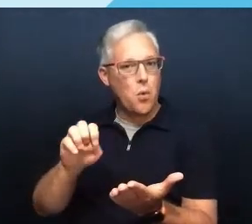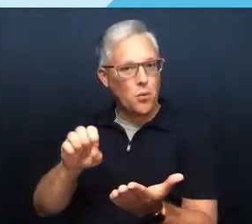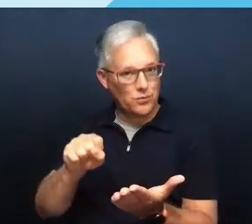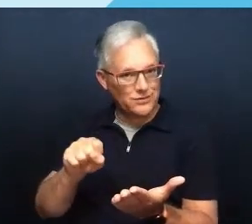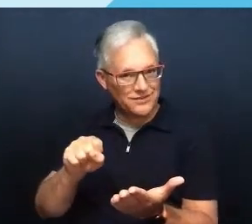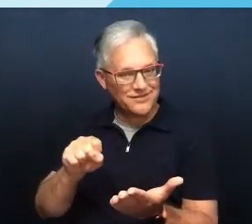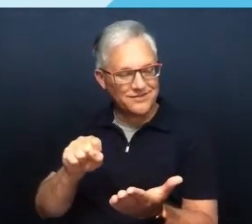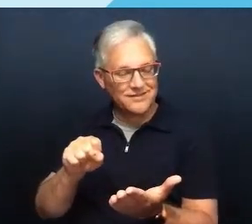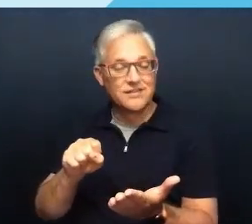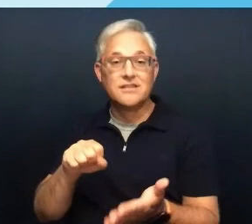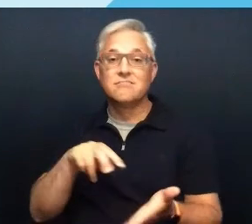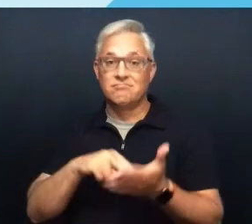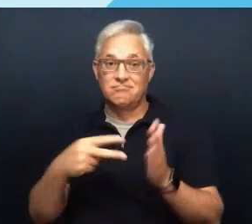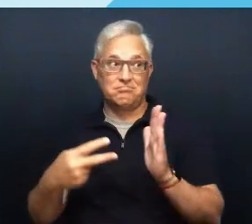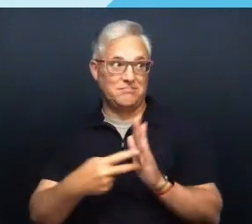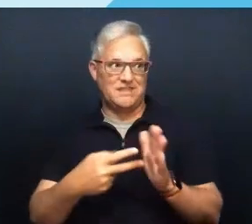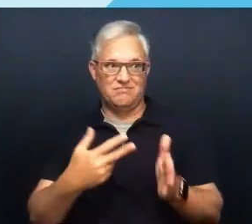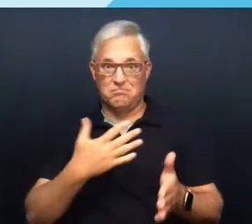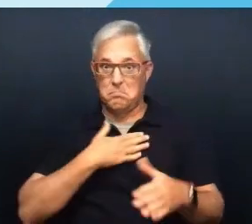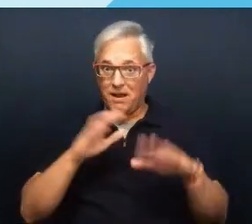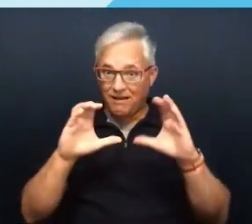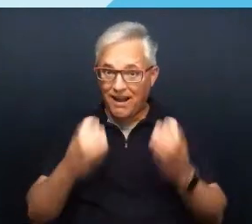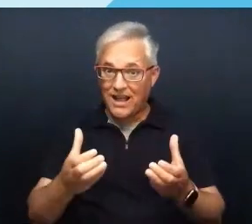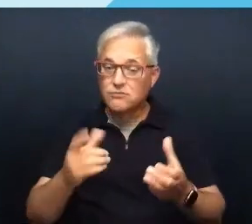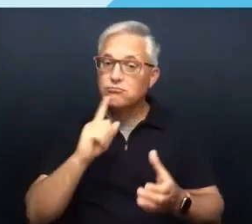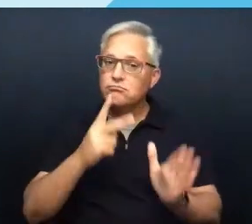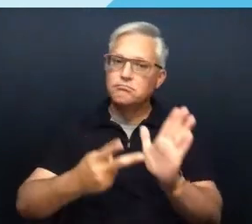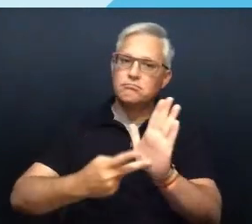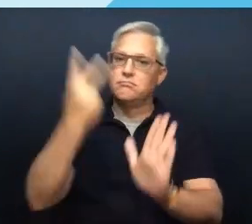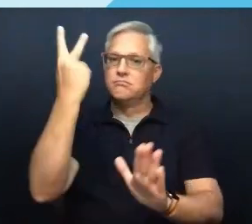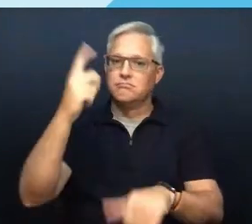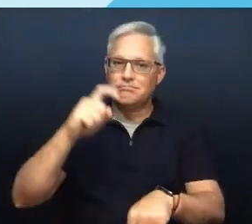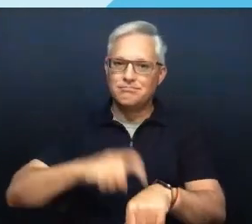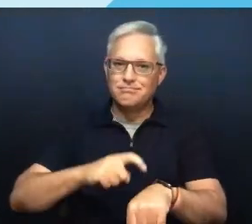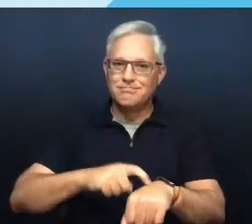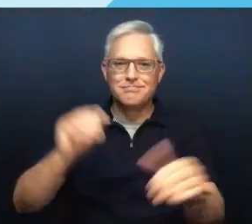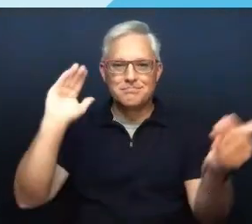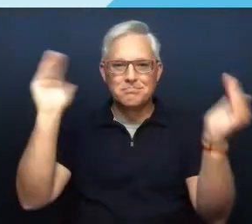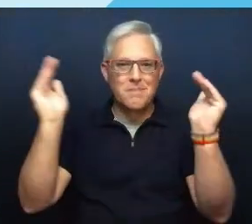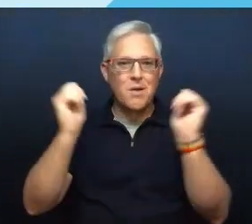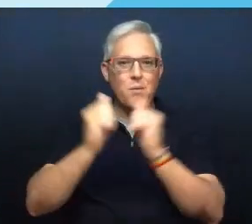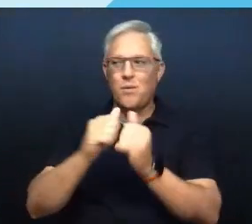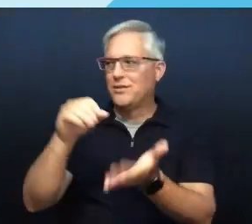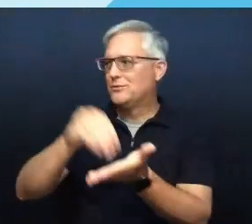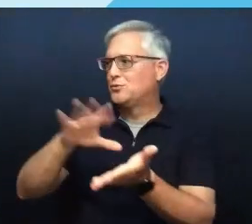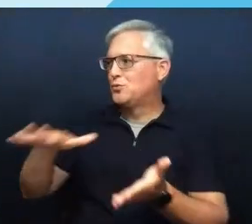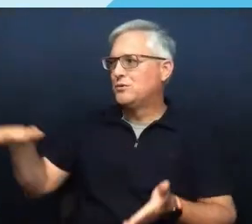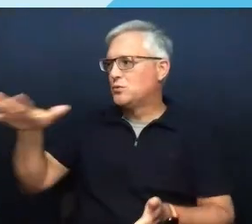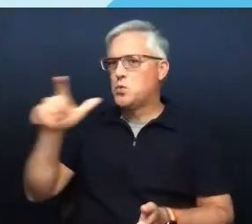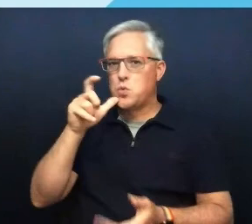long as my other students that I was in the class with, it took me twice as long